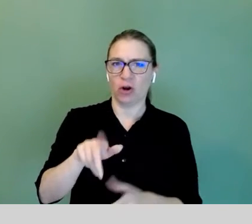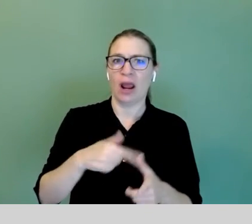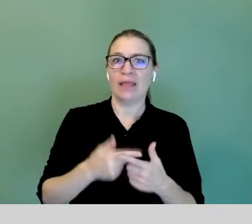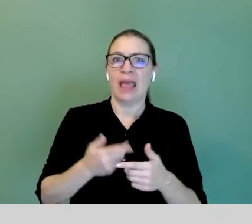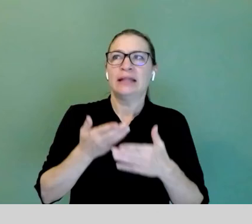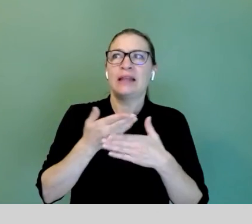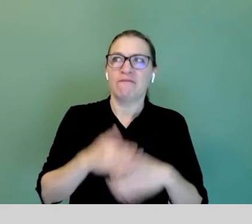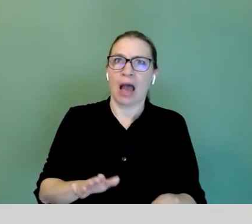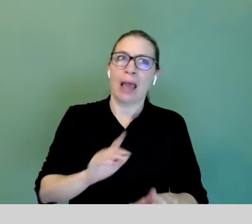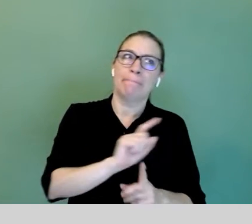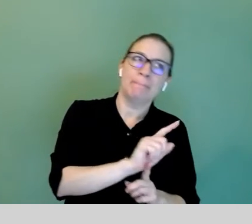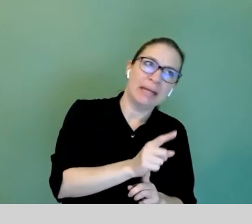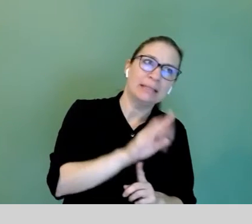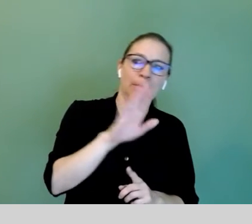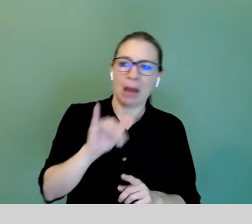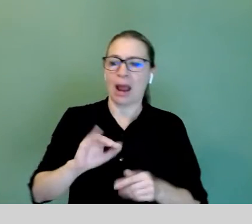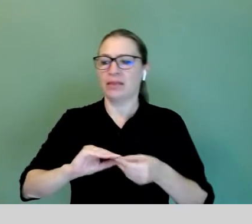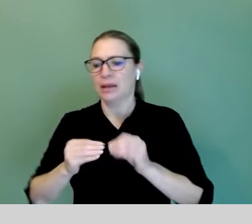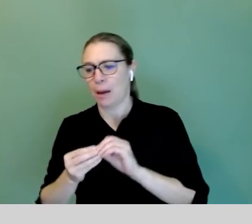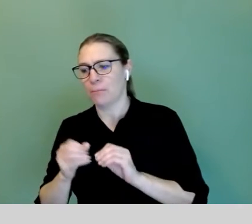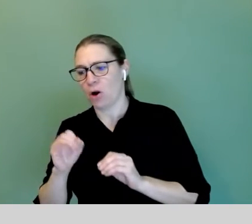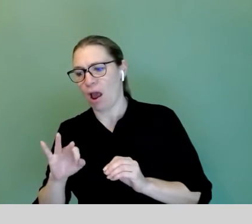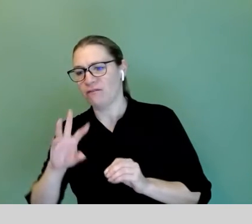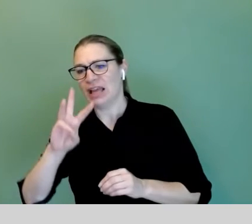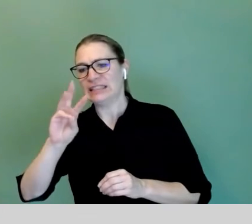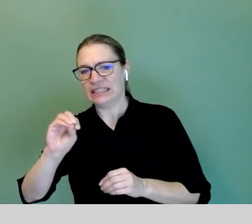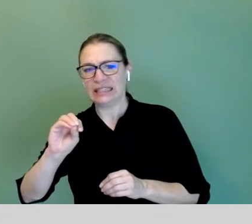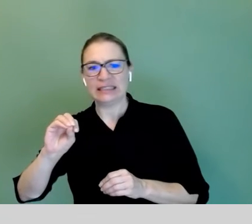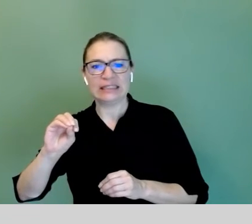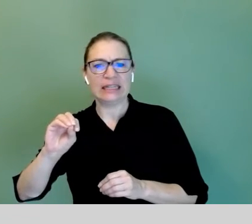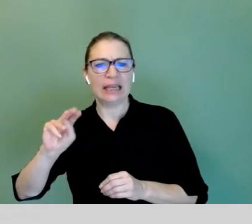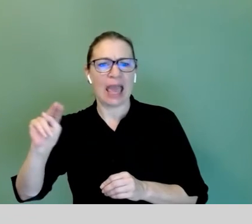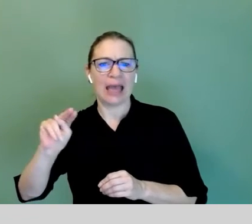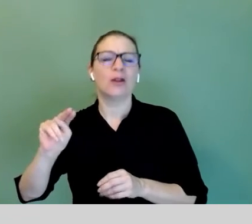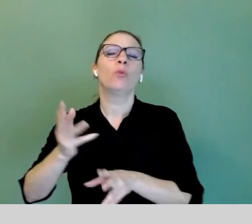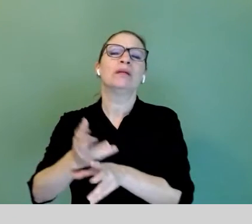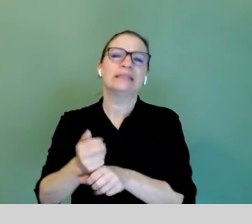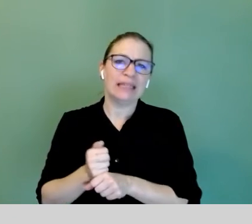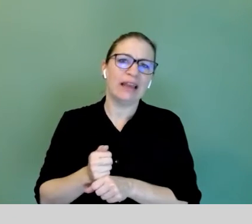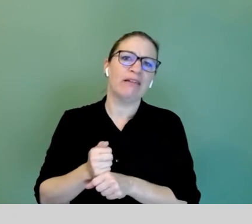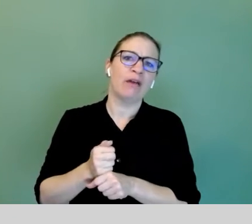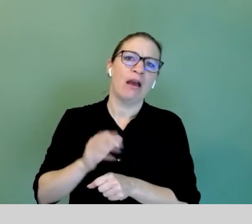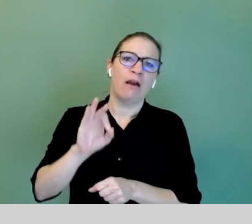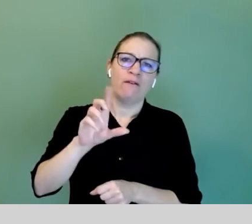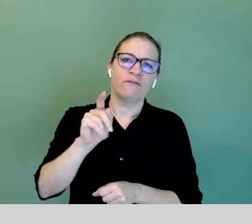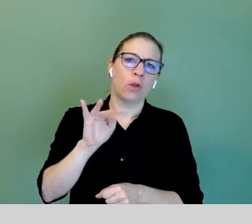to divide minutes by the number of 60, and to receive a floating point number